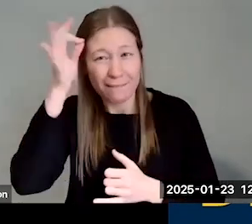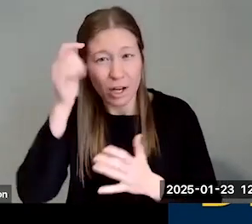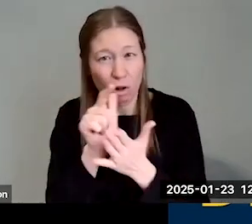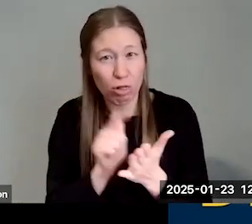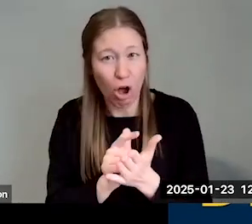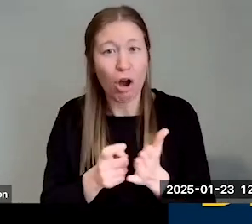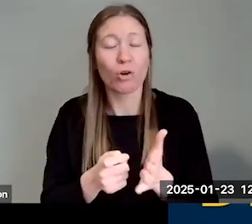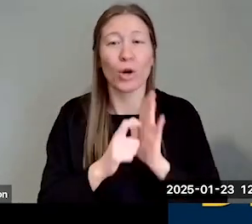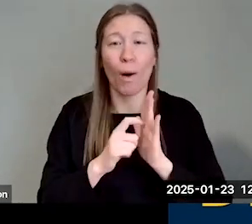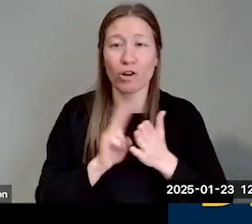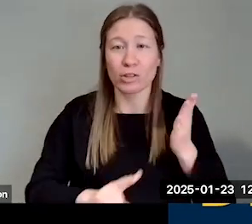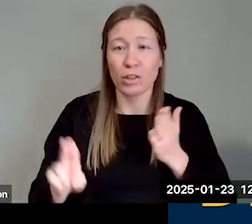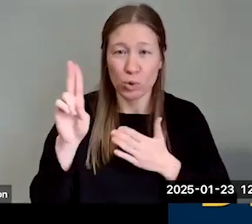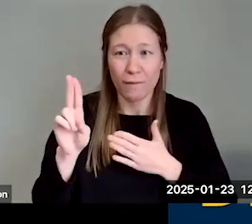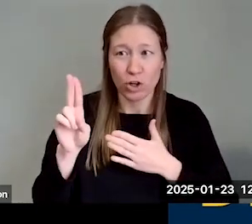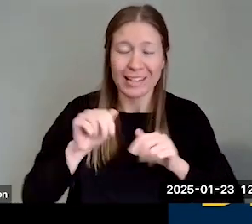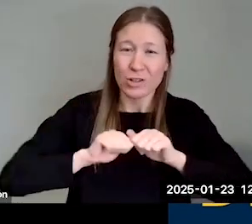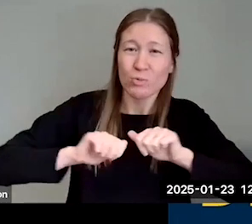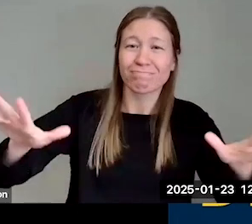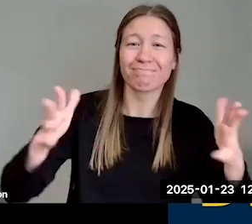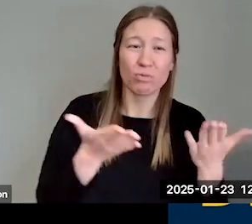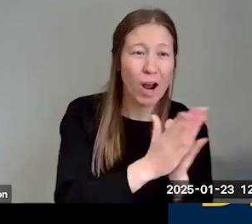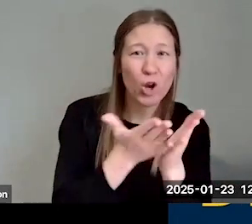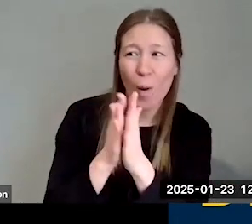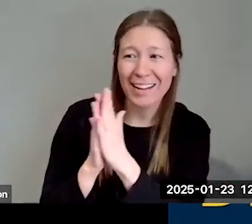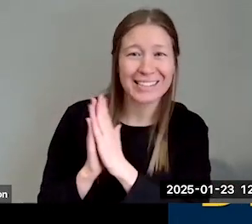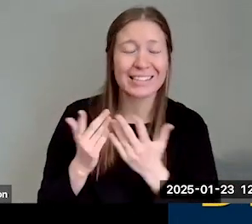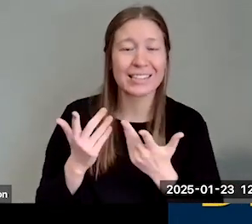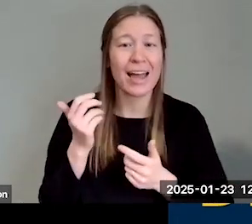to send out a request to ask everybody who's employed